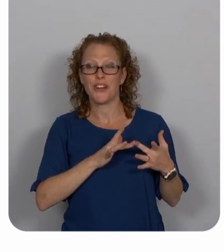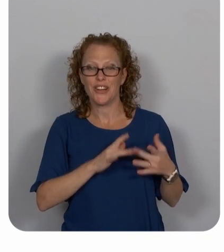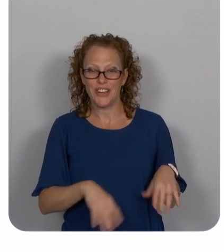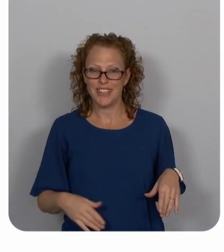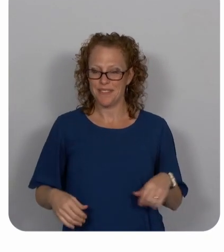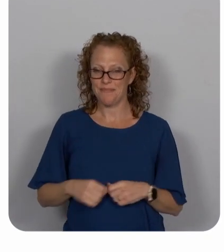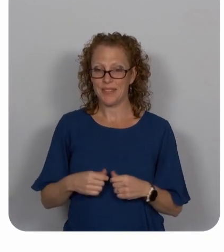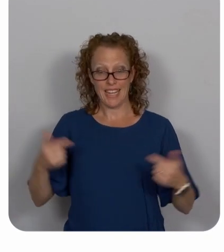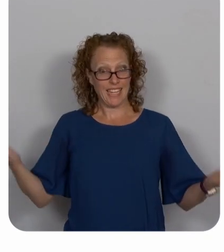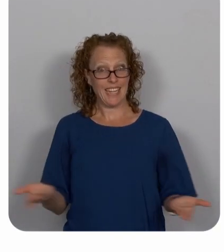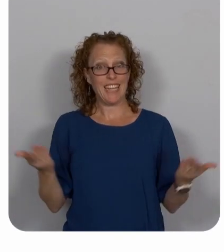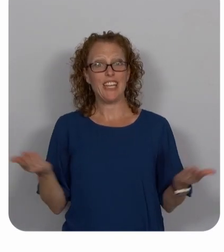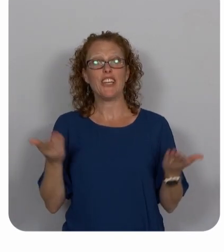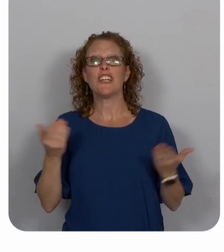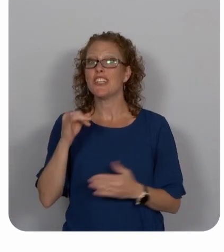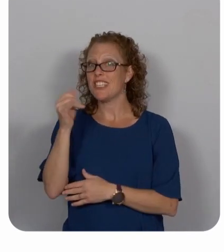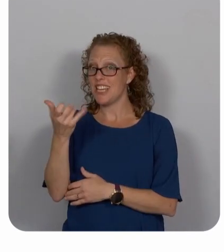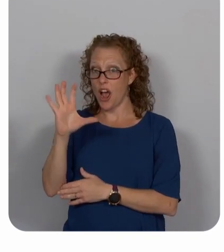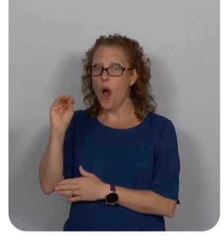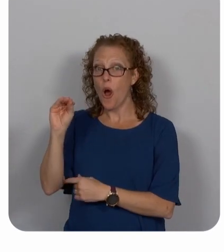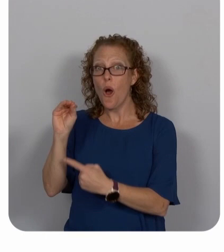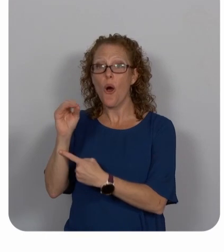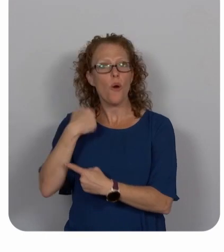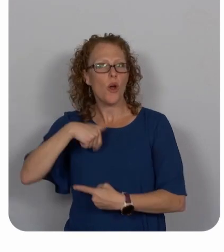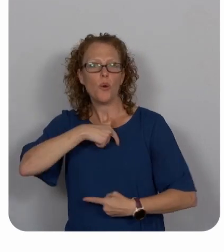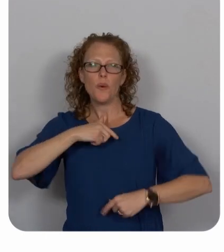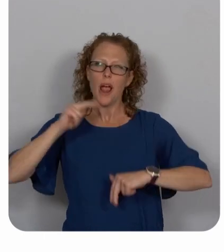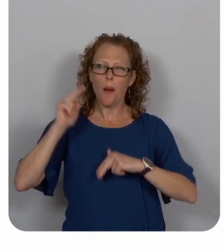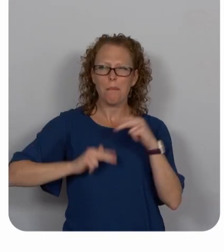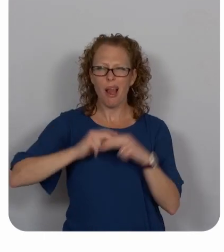At Jio, we are building an ecosystem of apps and services